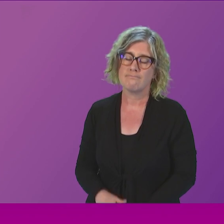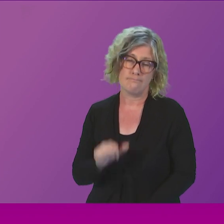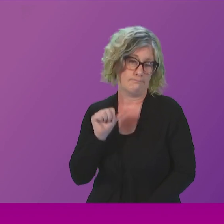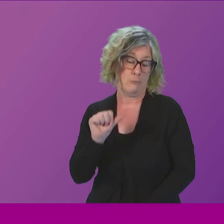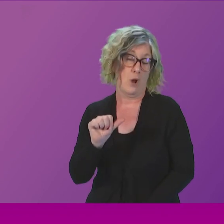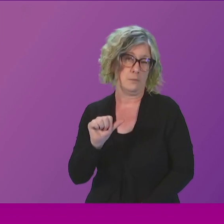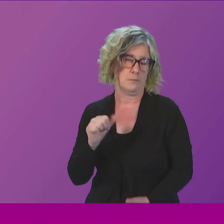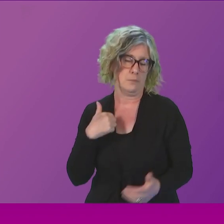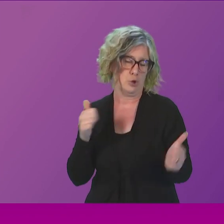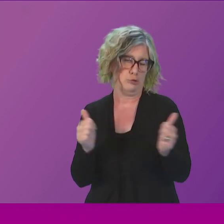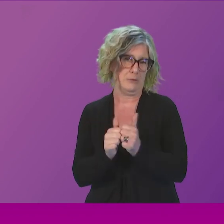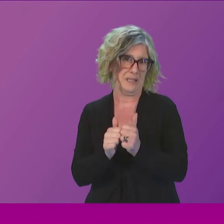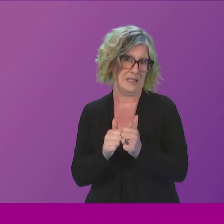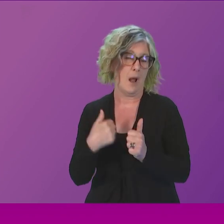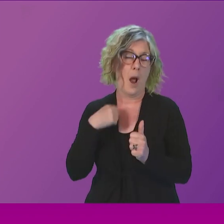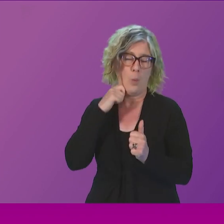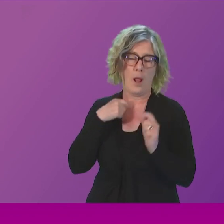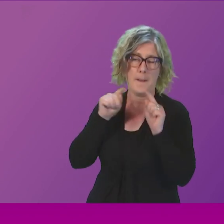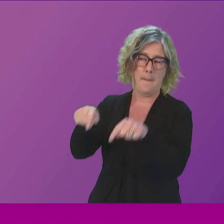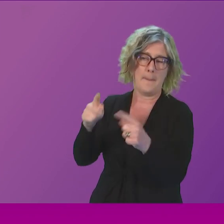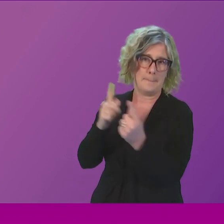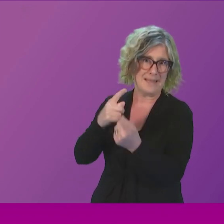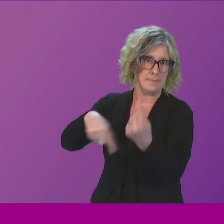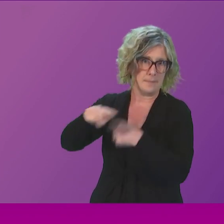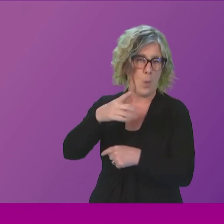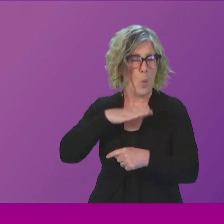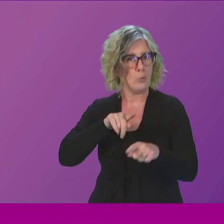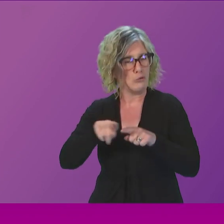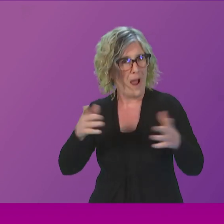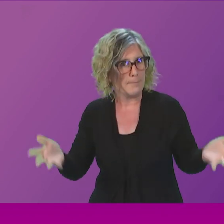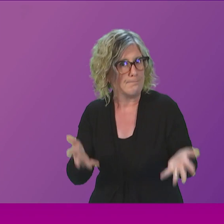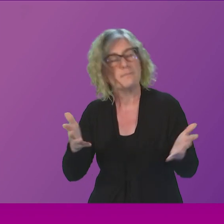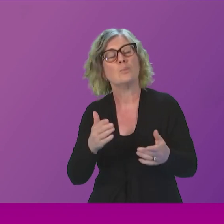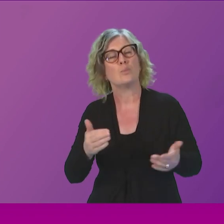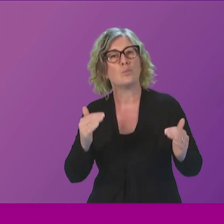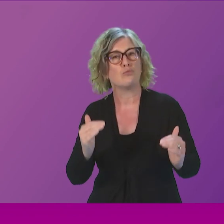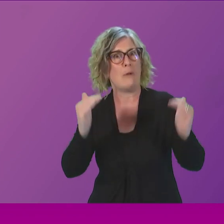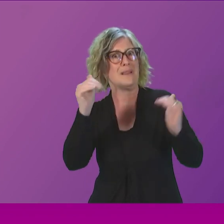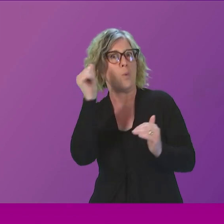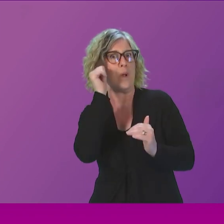I will come down to the photo call and try to do my bit to raise awareness of world blood donor day.